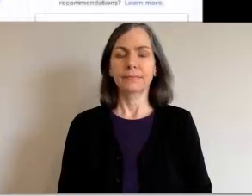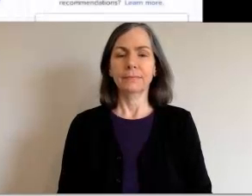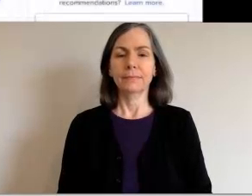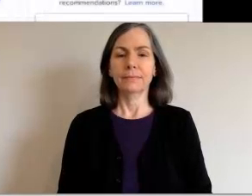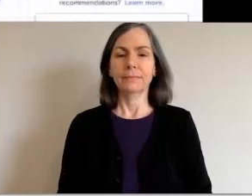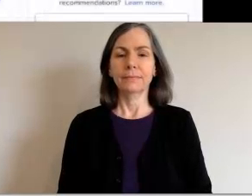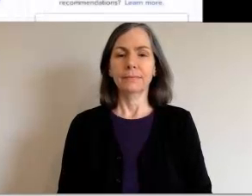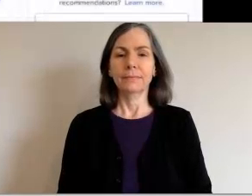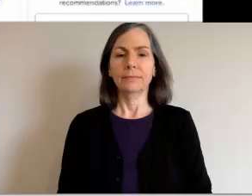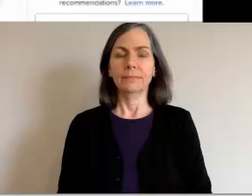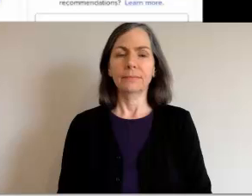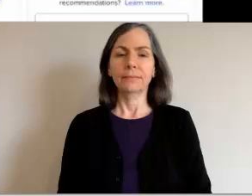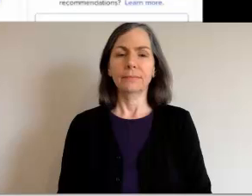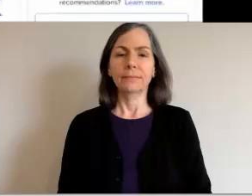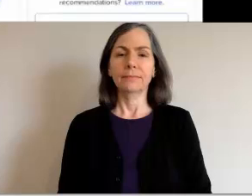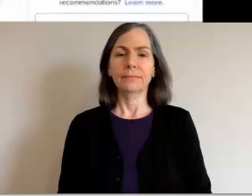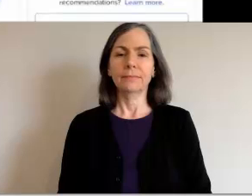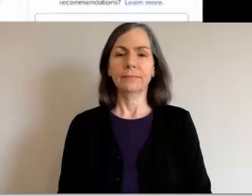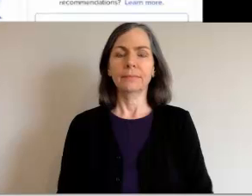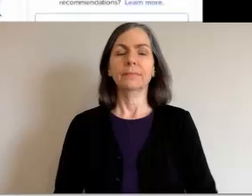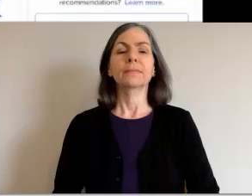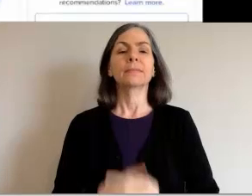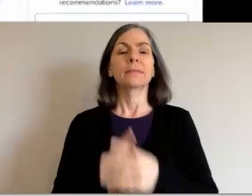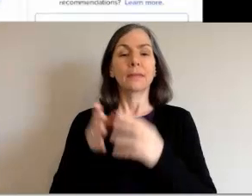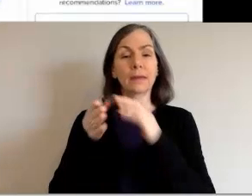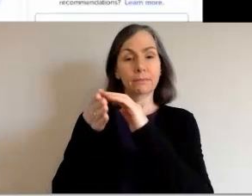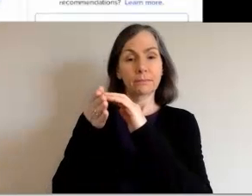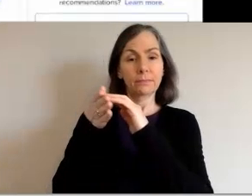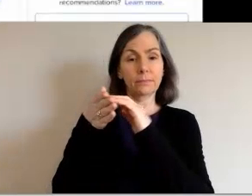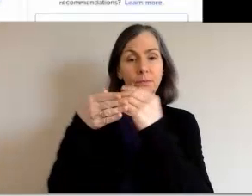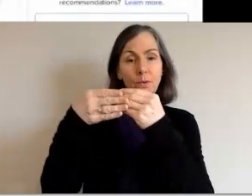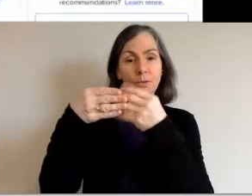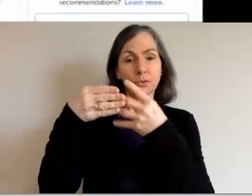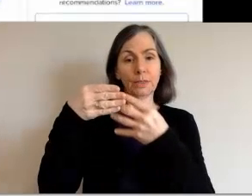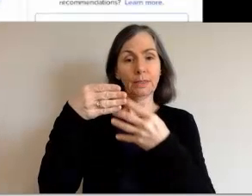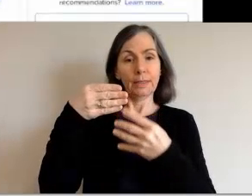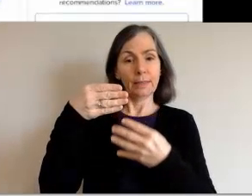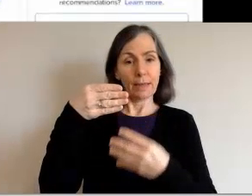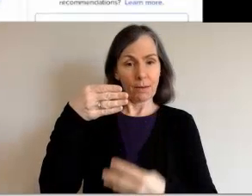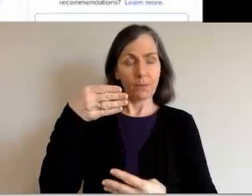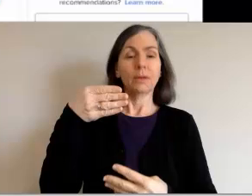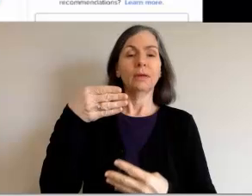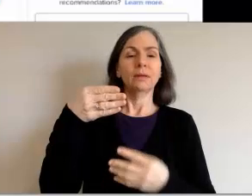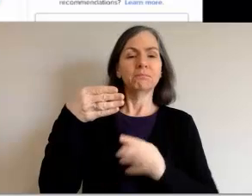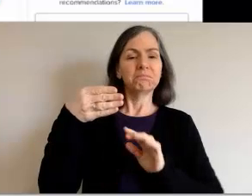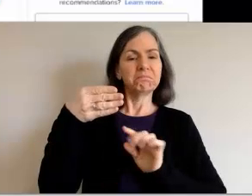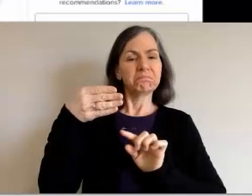Once you login with your Active Directory, you should get to a page that looks like this.